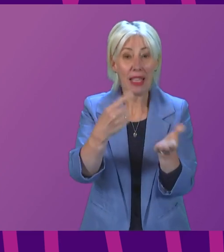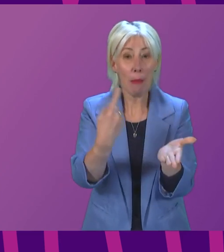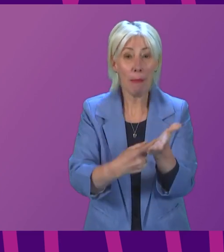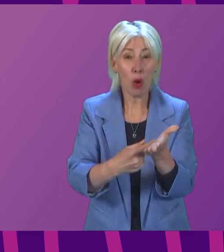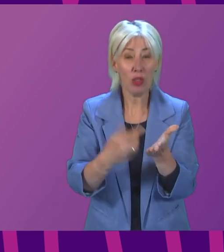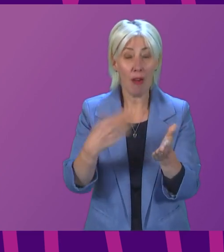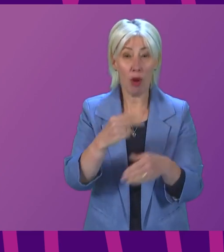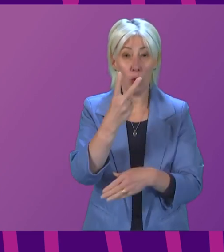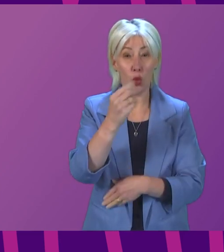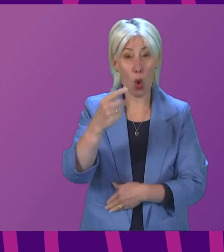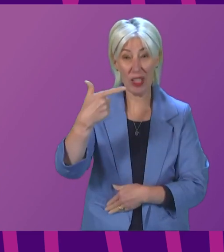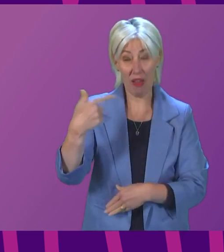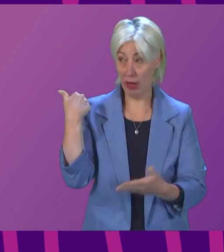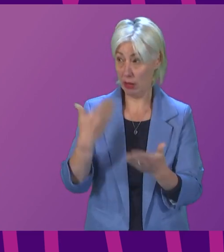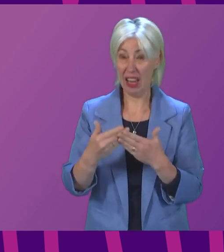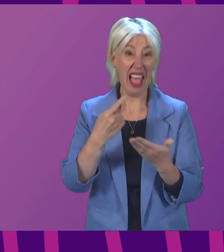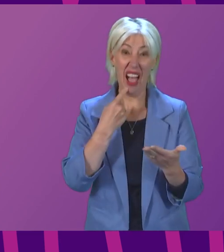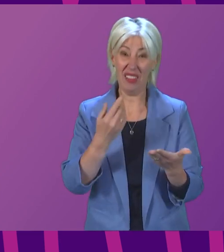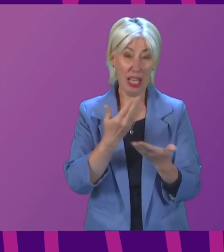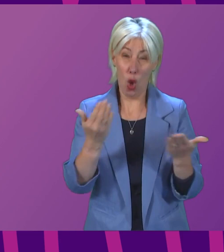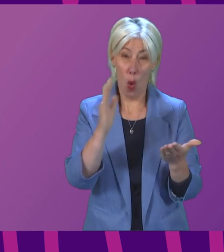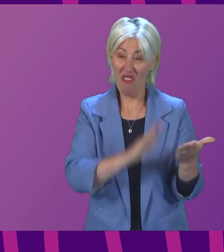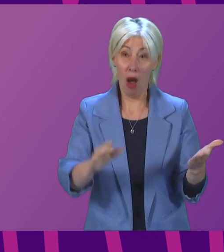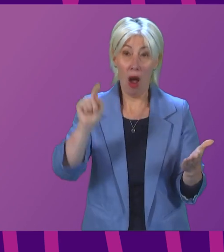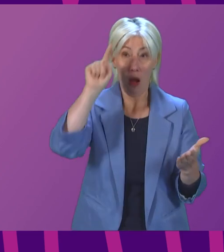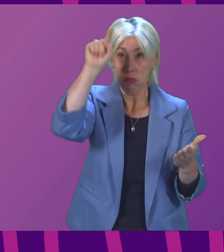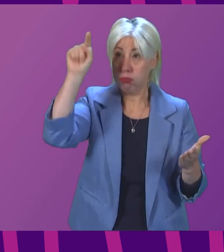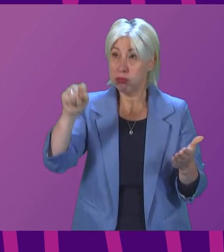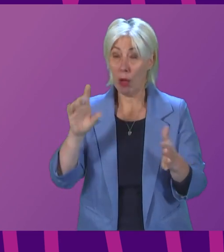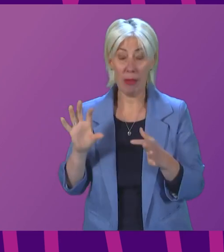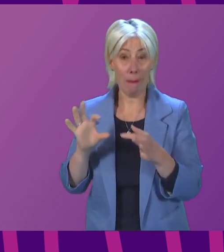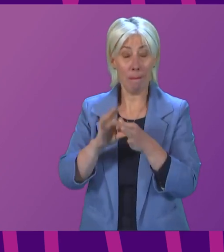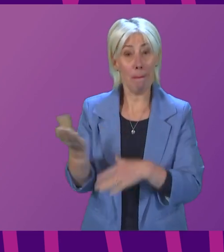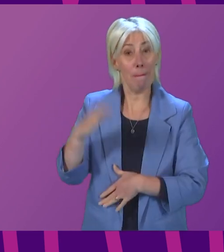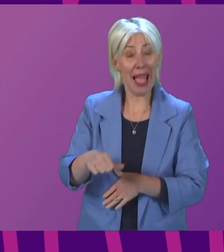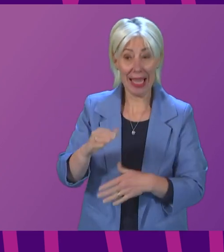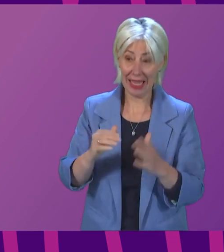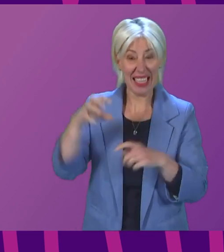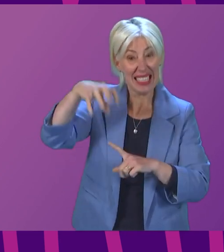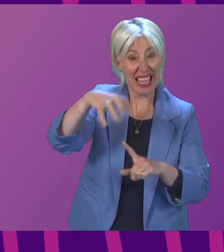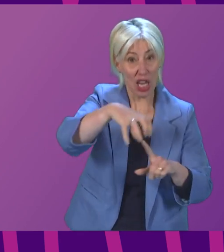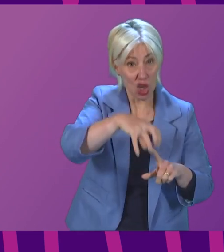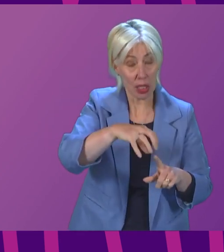I have just listed the stations that have been reconnected since 2009, with five more to follow.